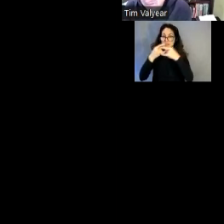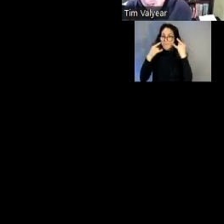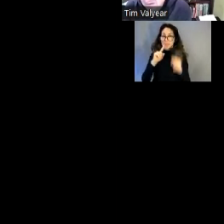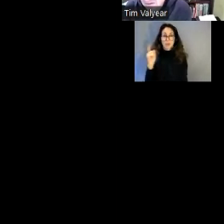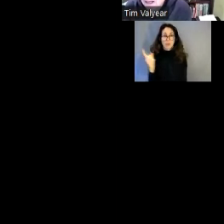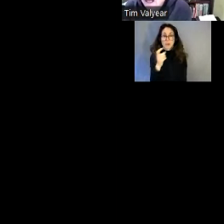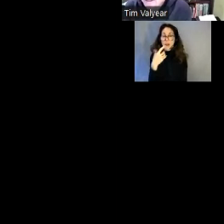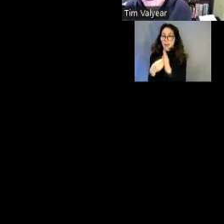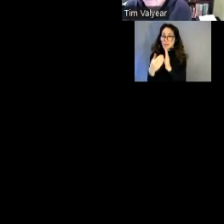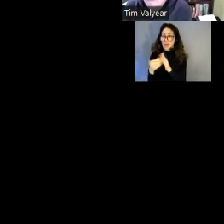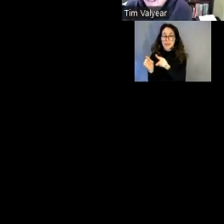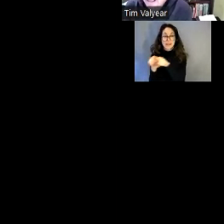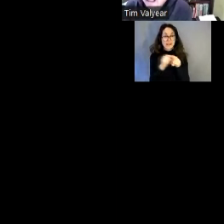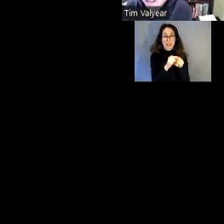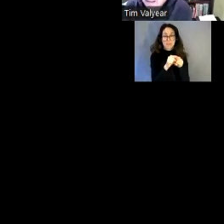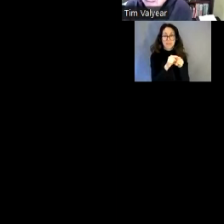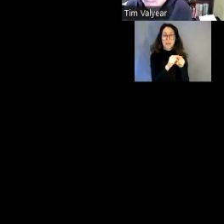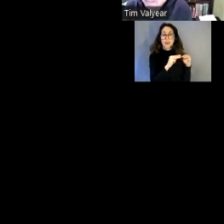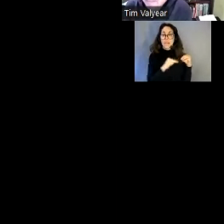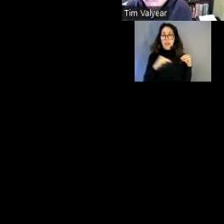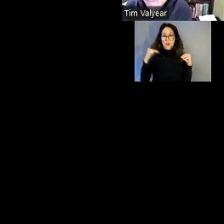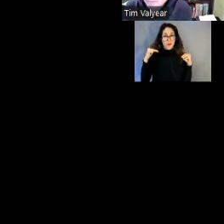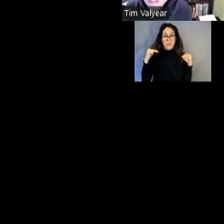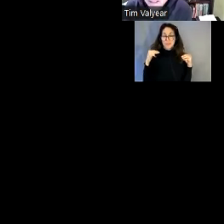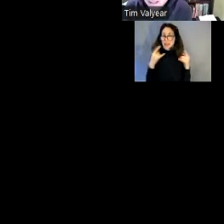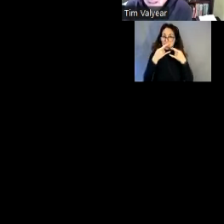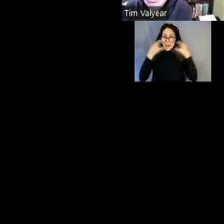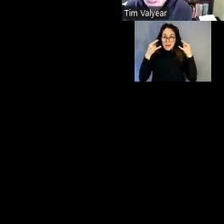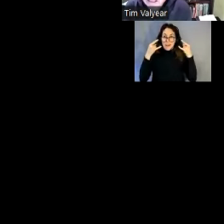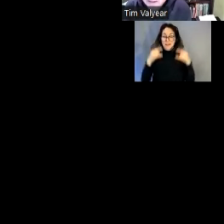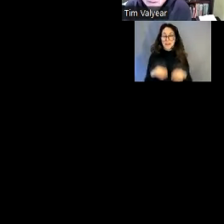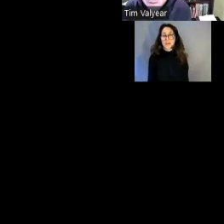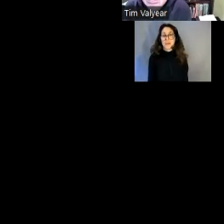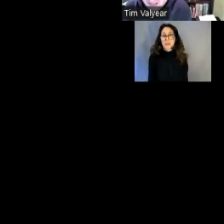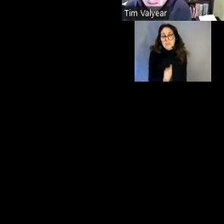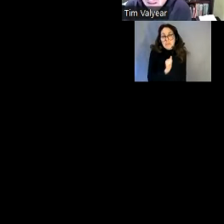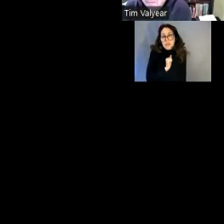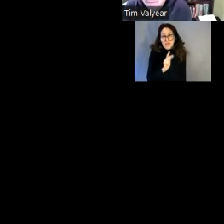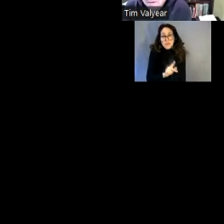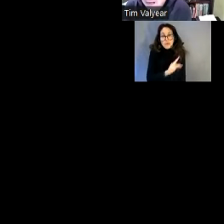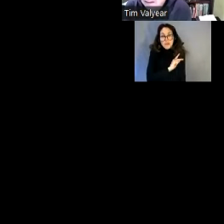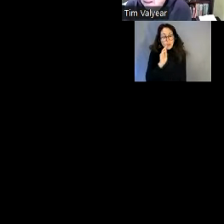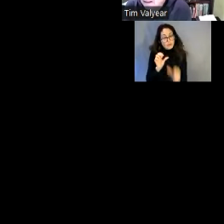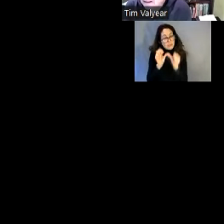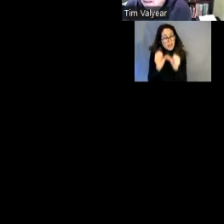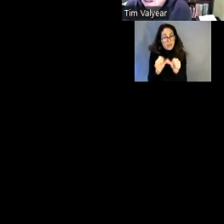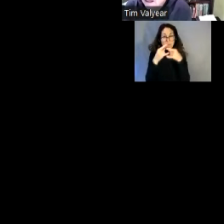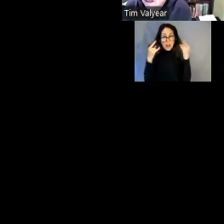'm following Dr. Tam. She's wearing her mask in public,